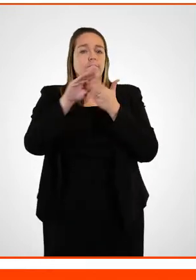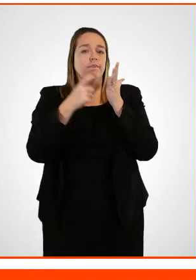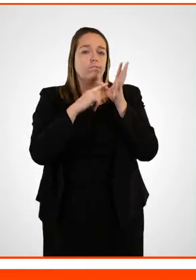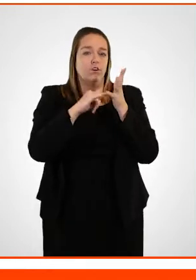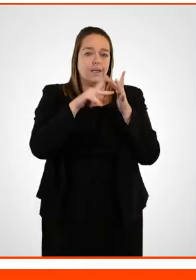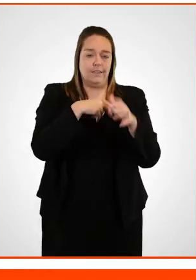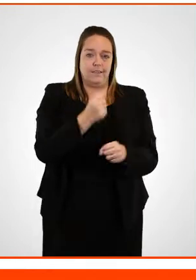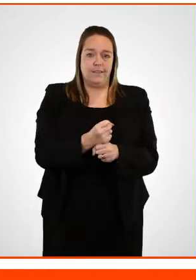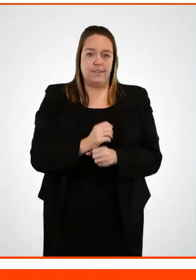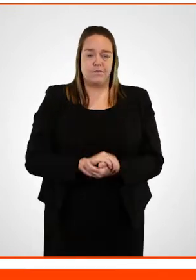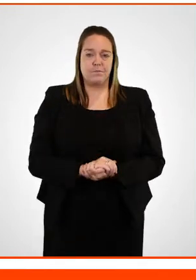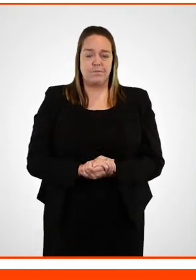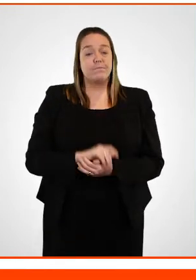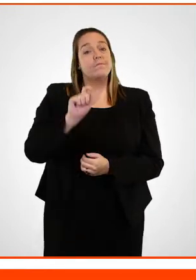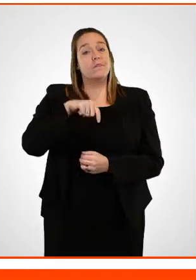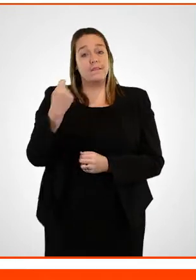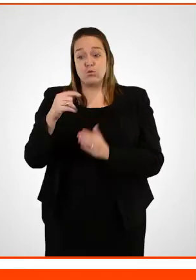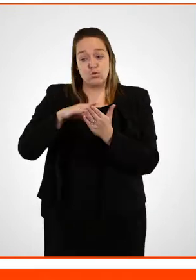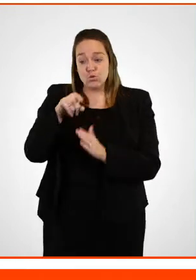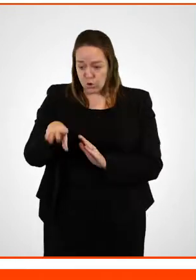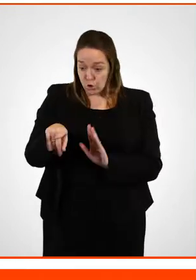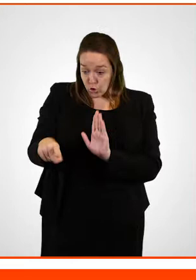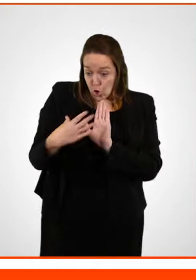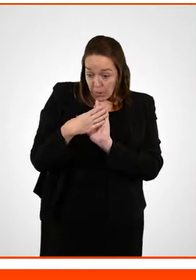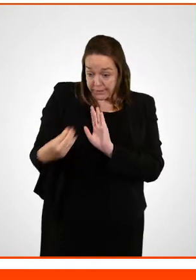Then what we do is we ask the student to copy us,